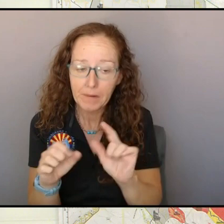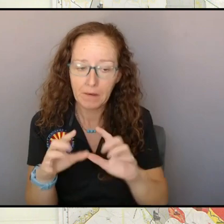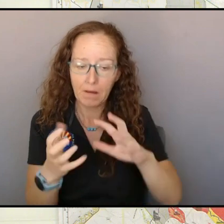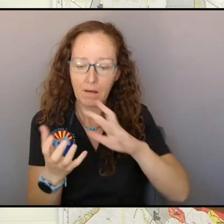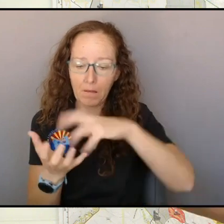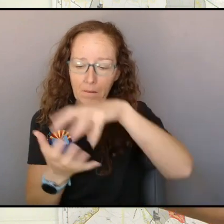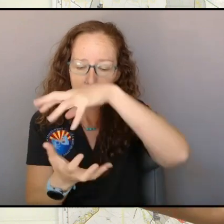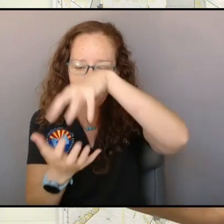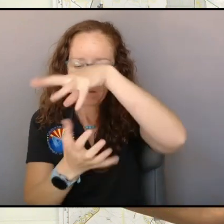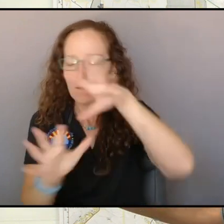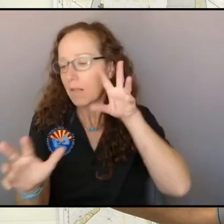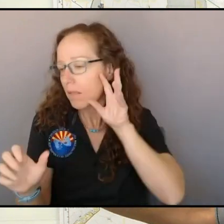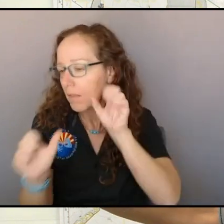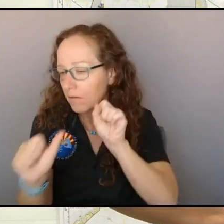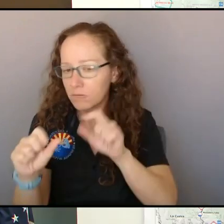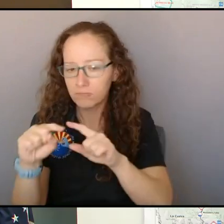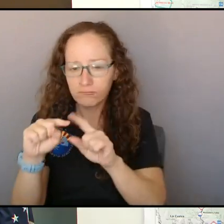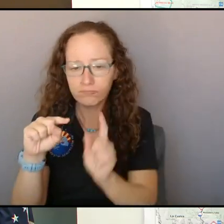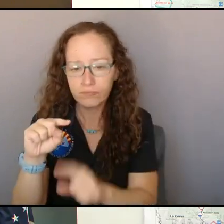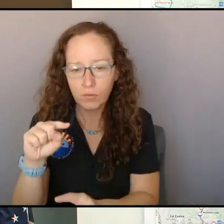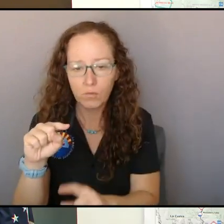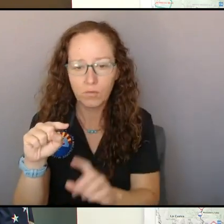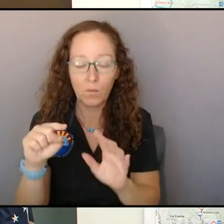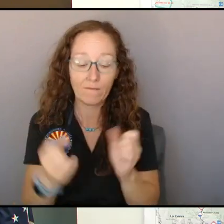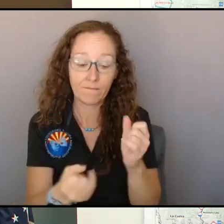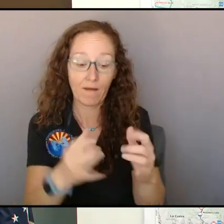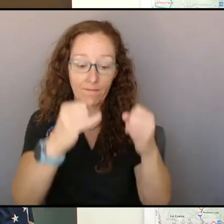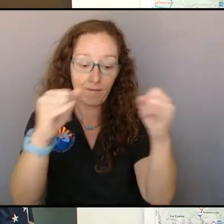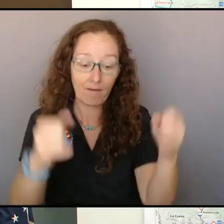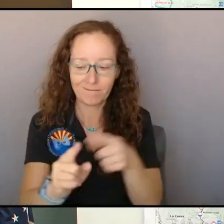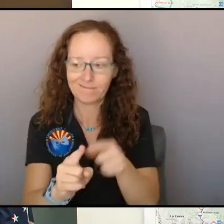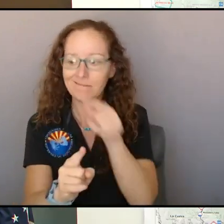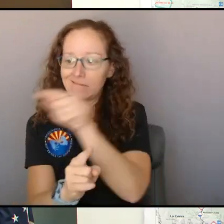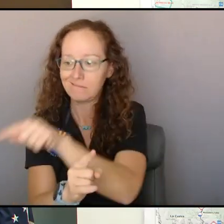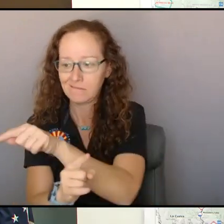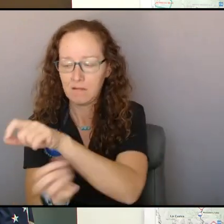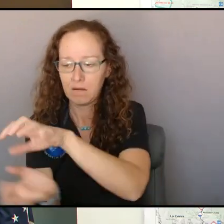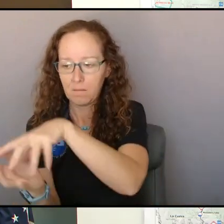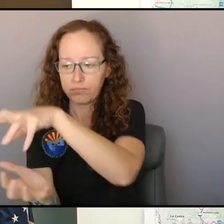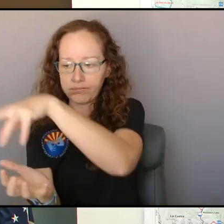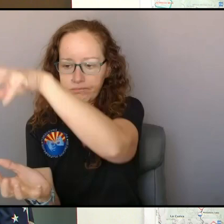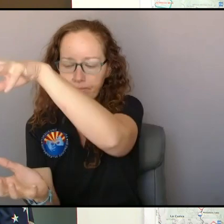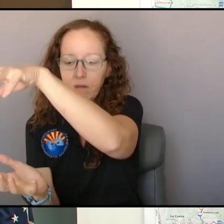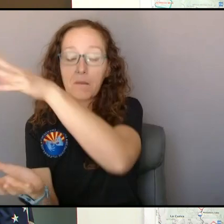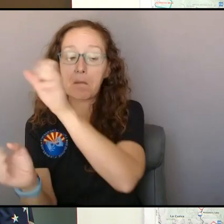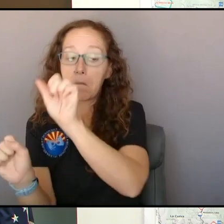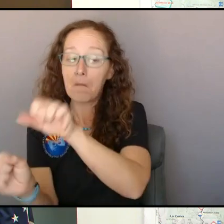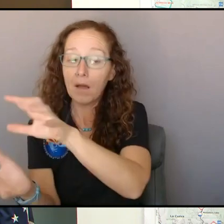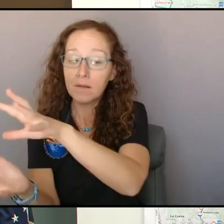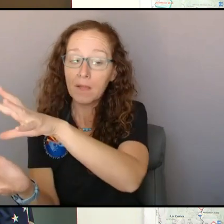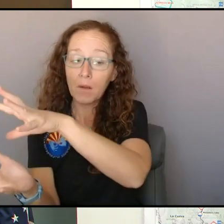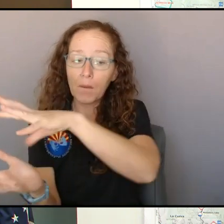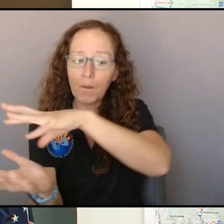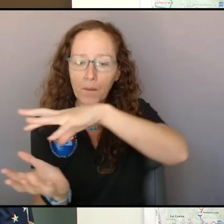west of the fire and possibly move across. It won't bring any significant rainfall. So it won't really help to put the